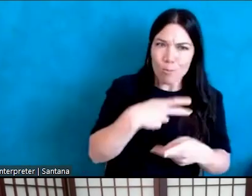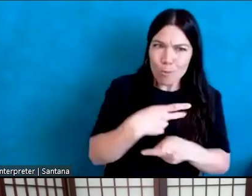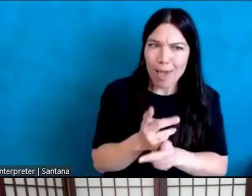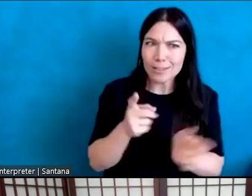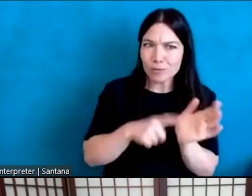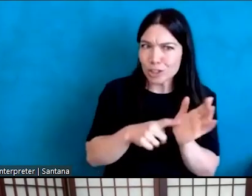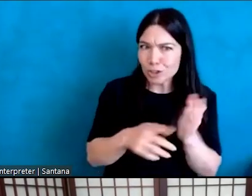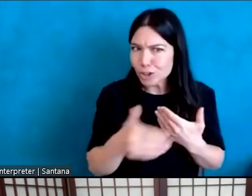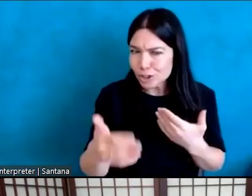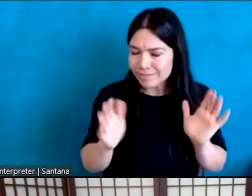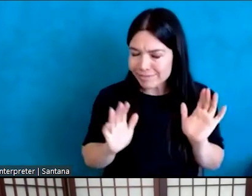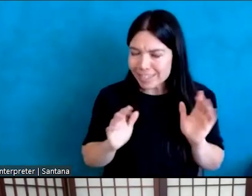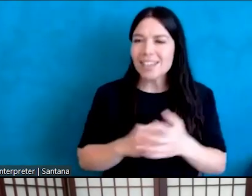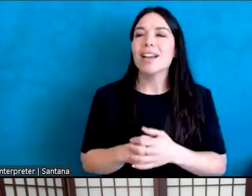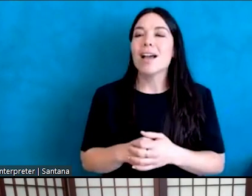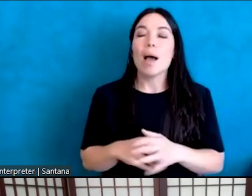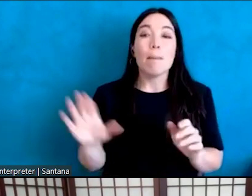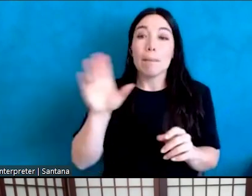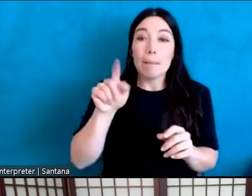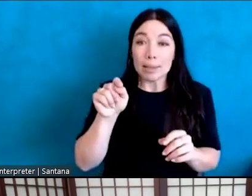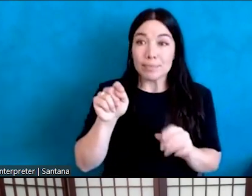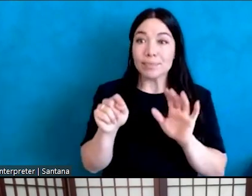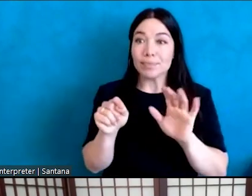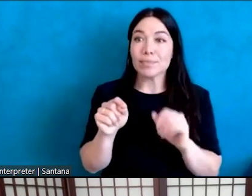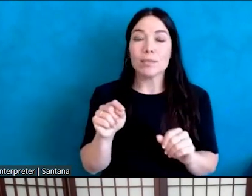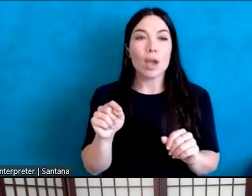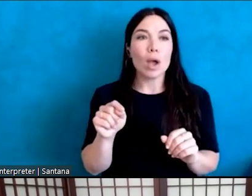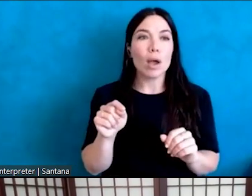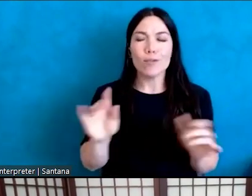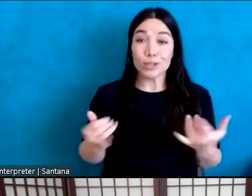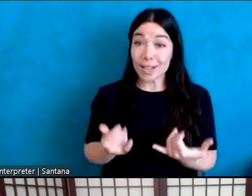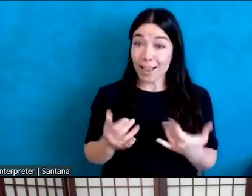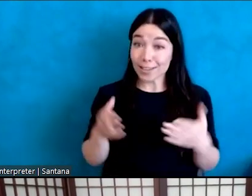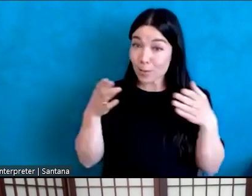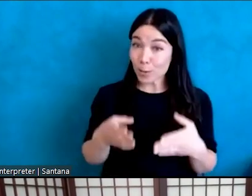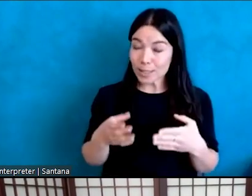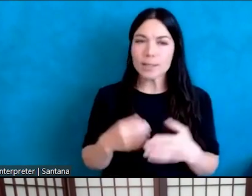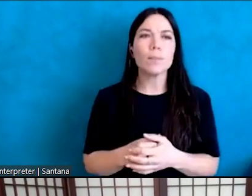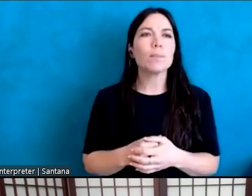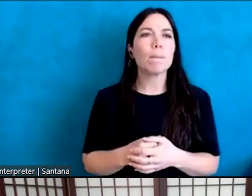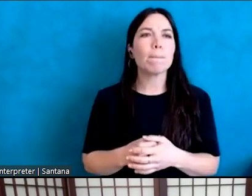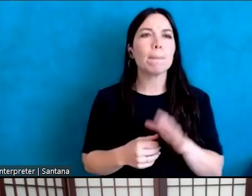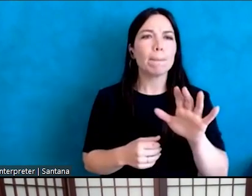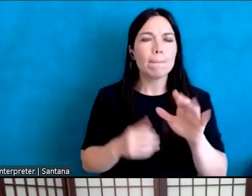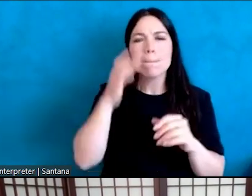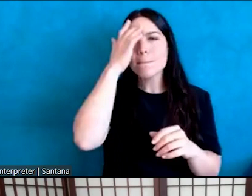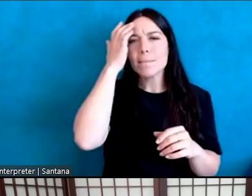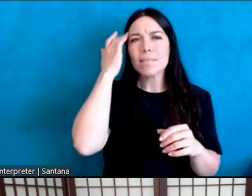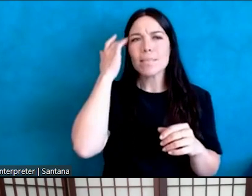But bringing it back then to today's focus. How about this one? It's a tool to critique how power structures. Guide today's topics.